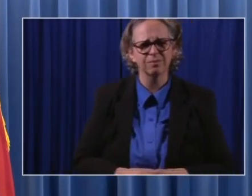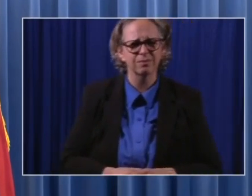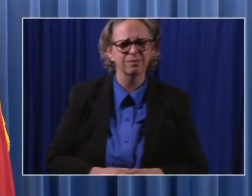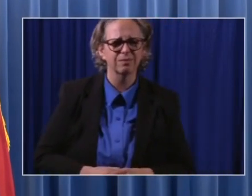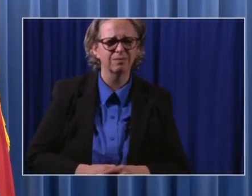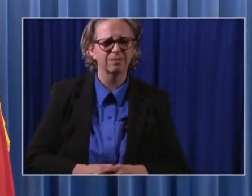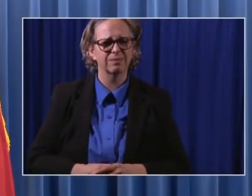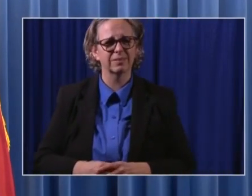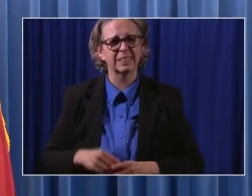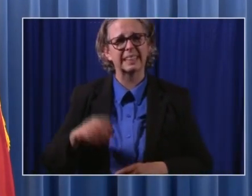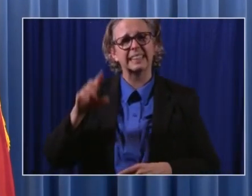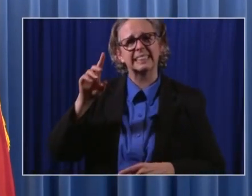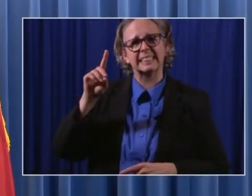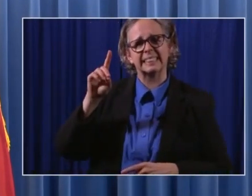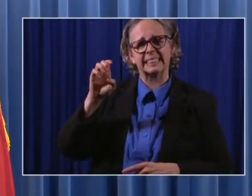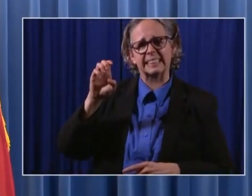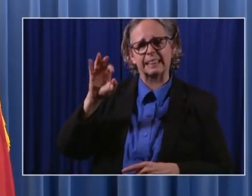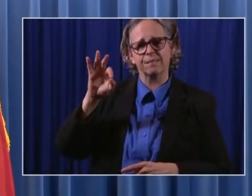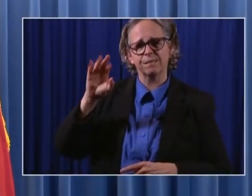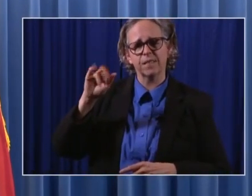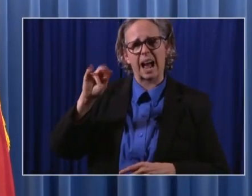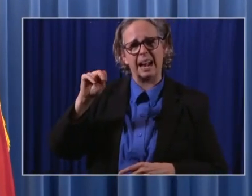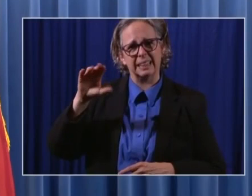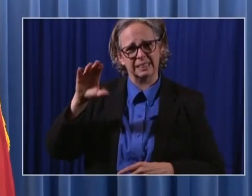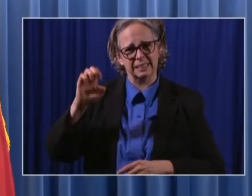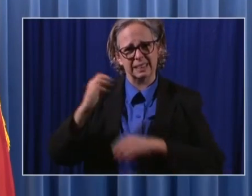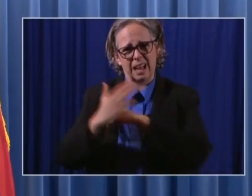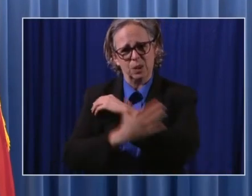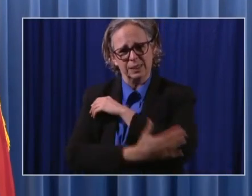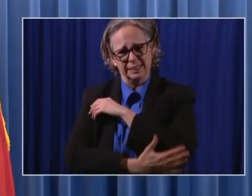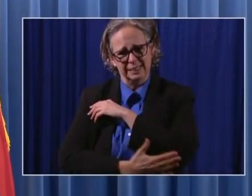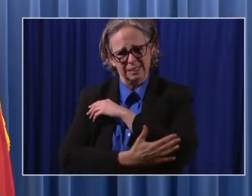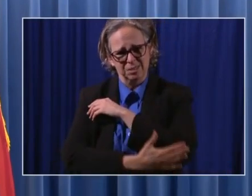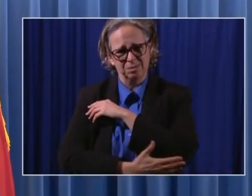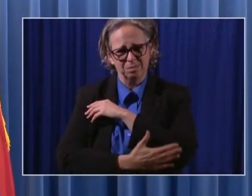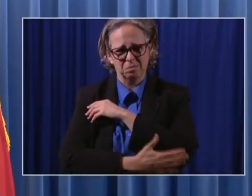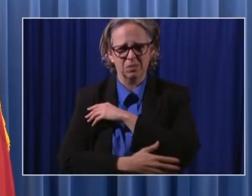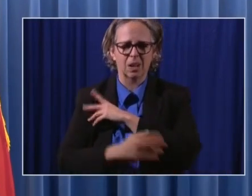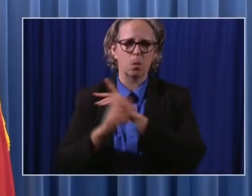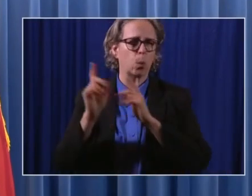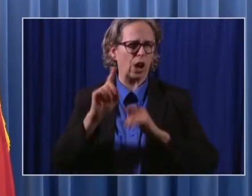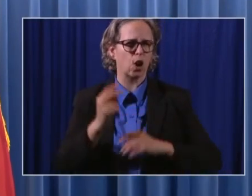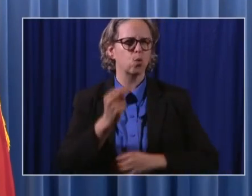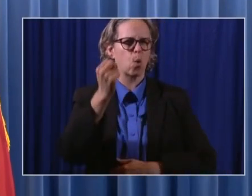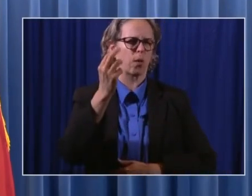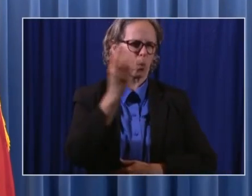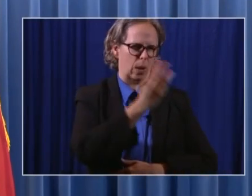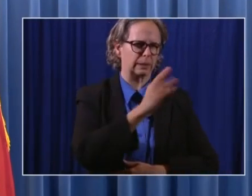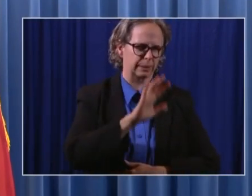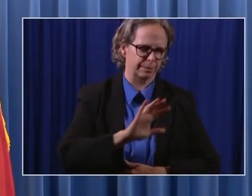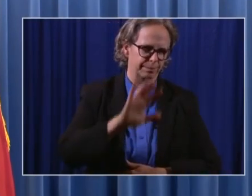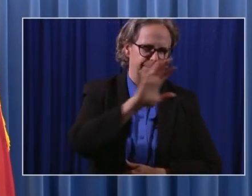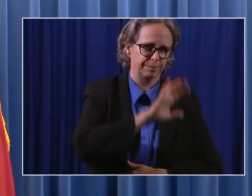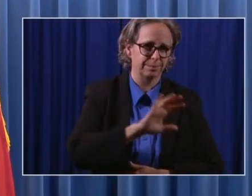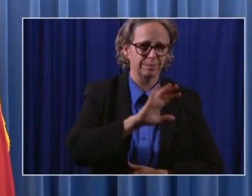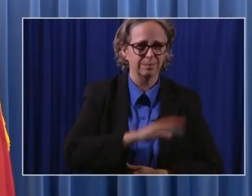CASES ASSOCIATED WITH IT. ME TURN TO THE NEXT COUNTY.